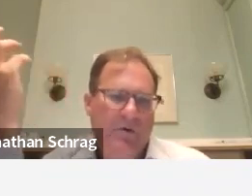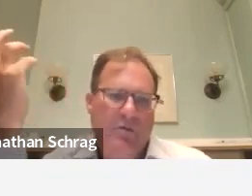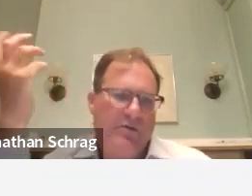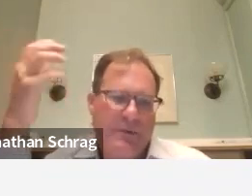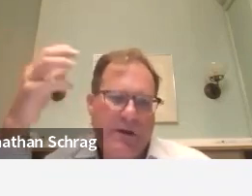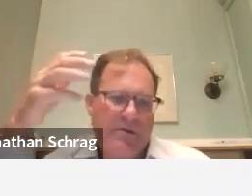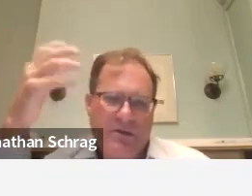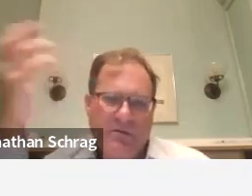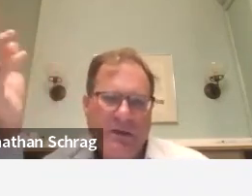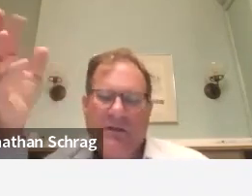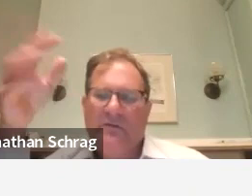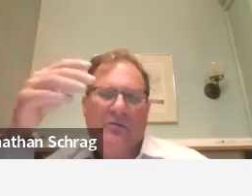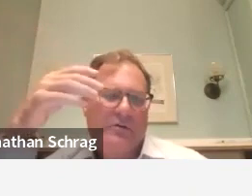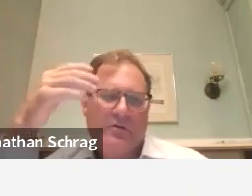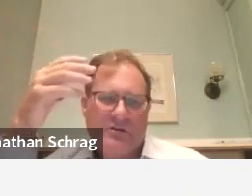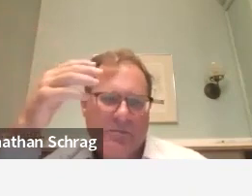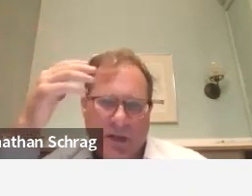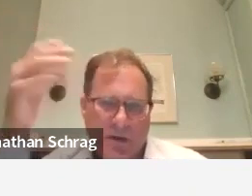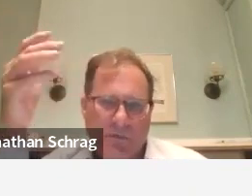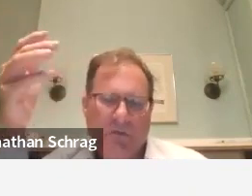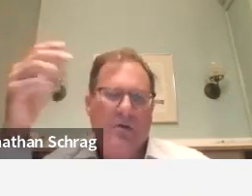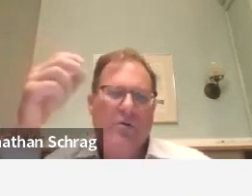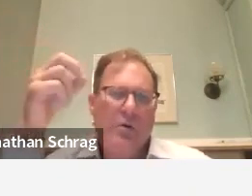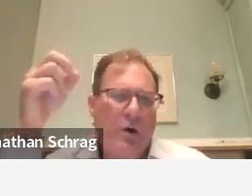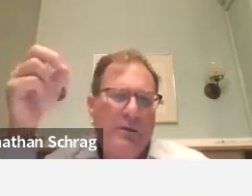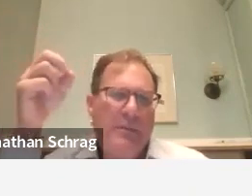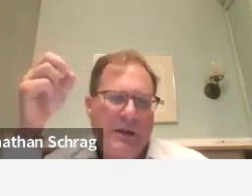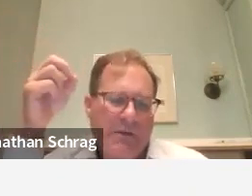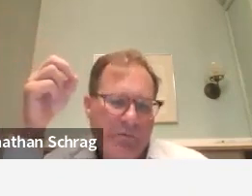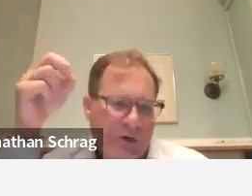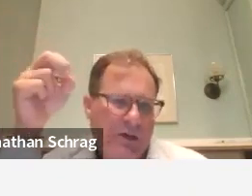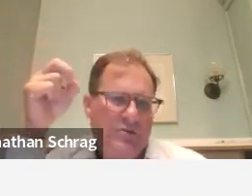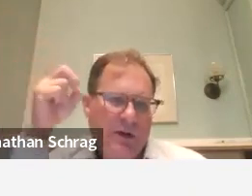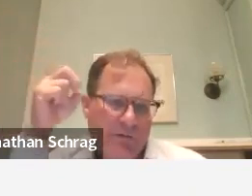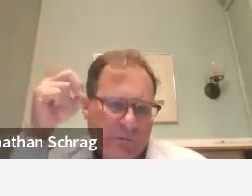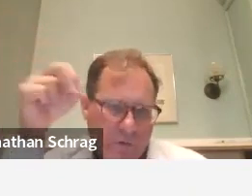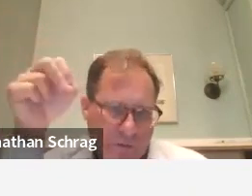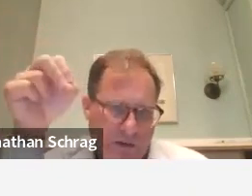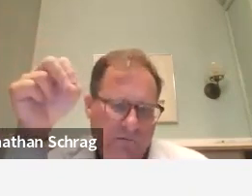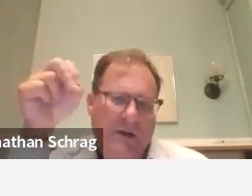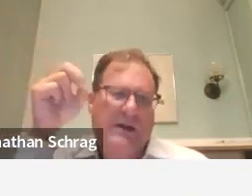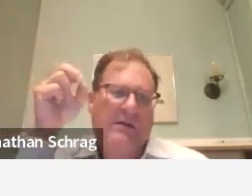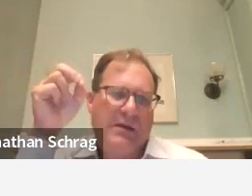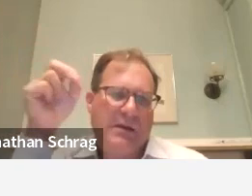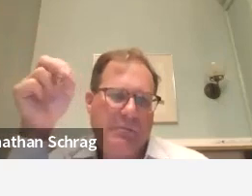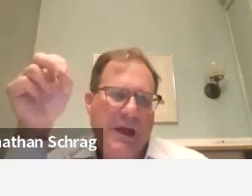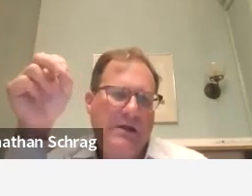Next slide, please. We also wanted to share some grant